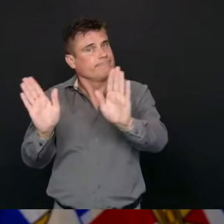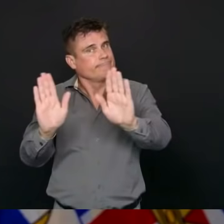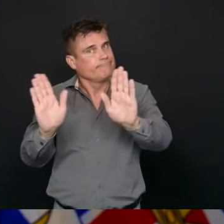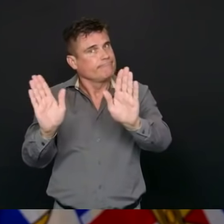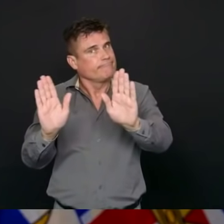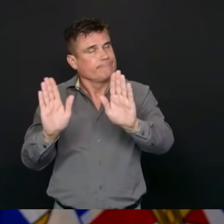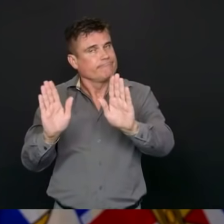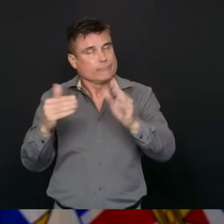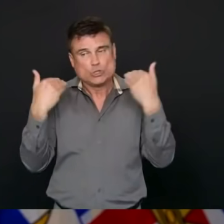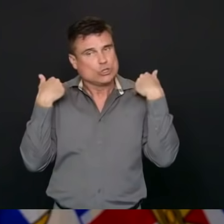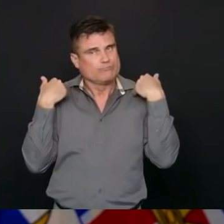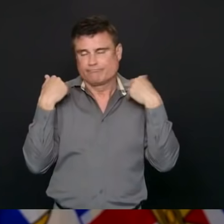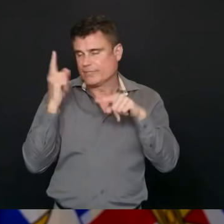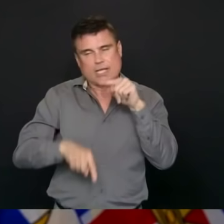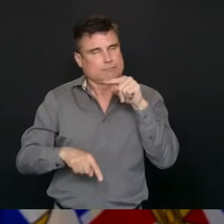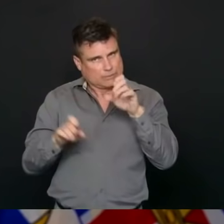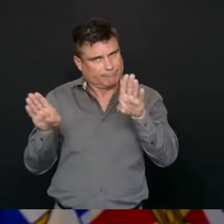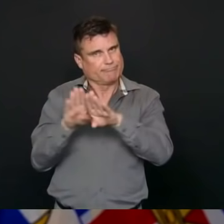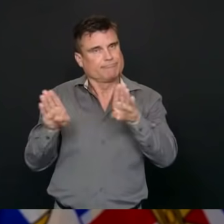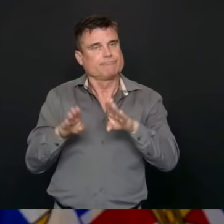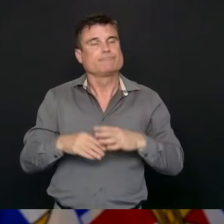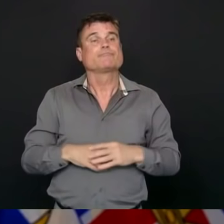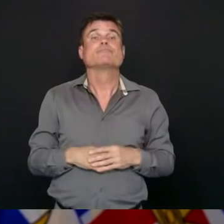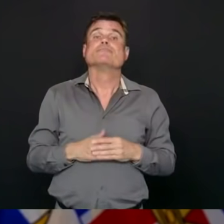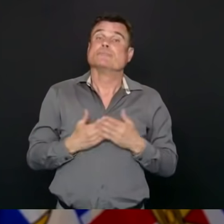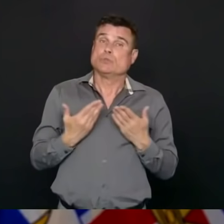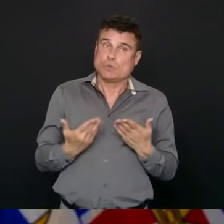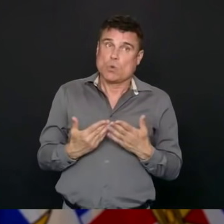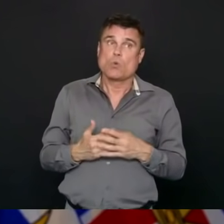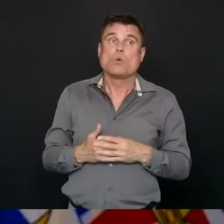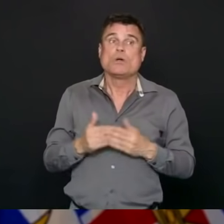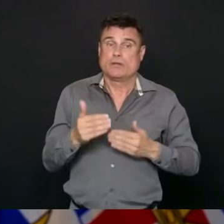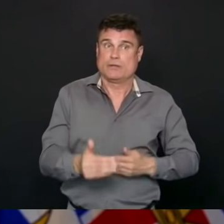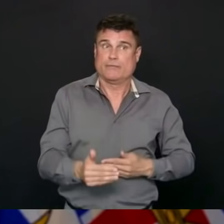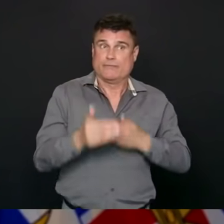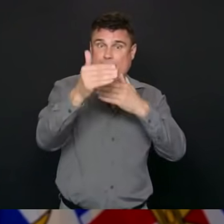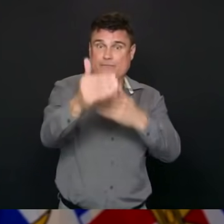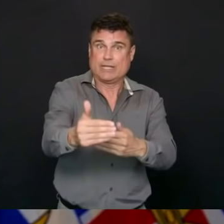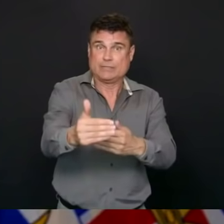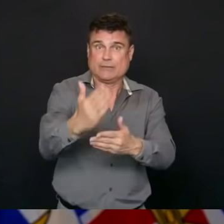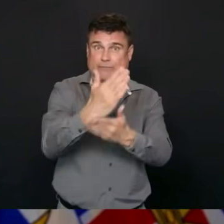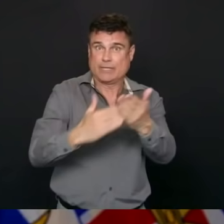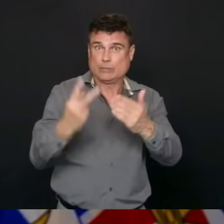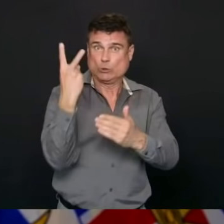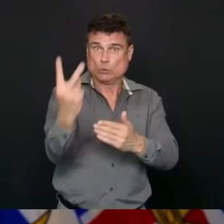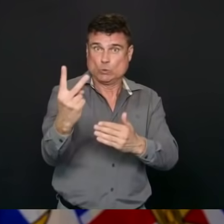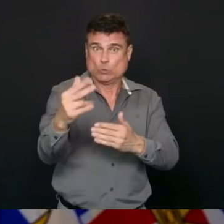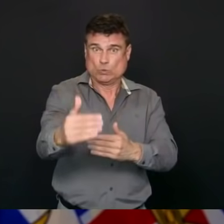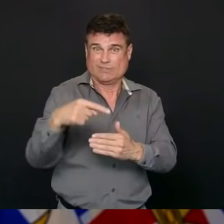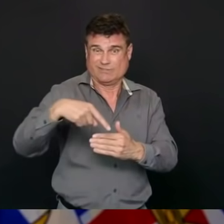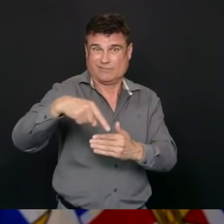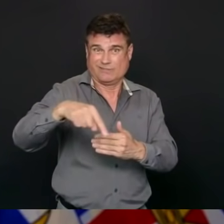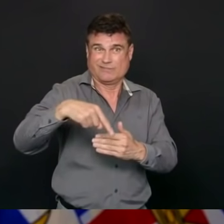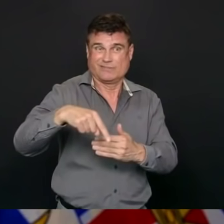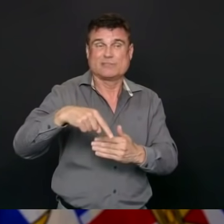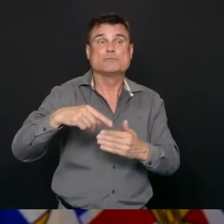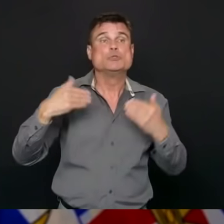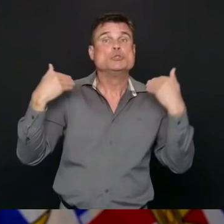We will be working with that sector, I don't see Jim's being in the second phase. We are looking at probably the third phase